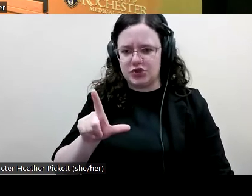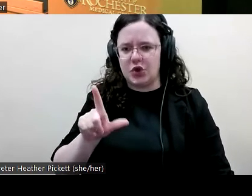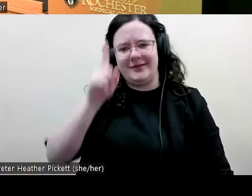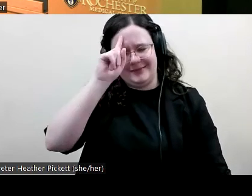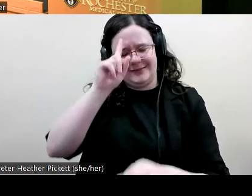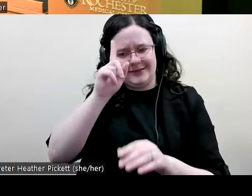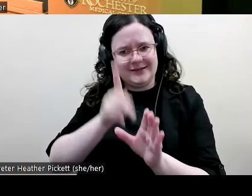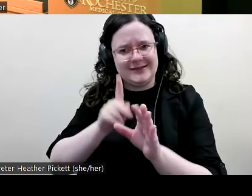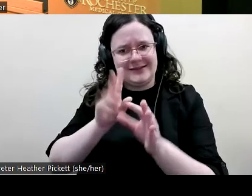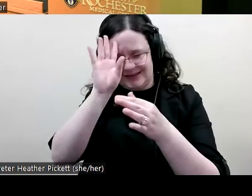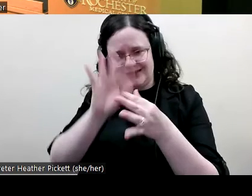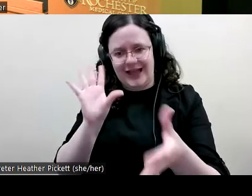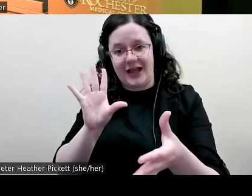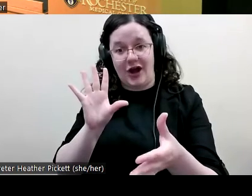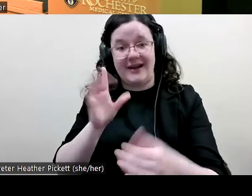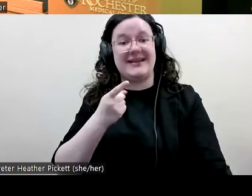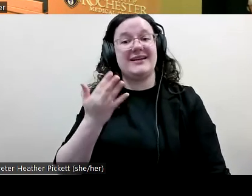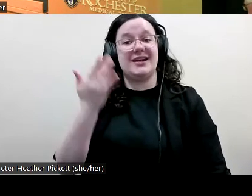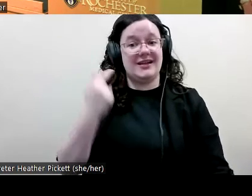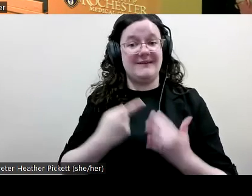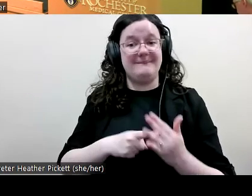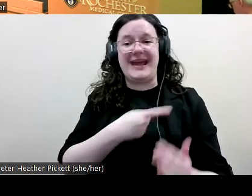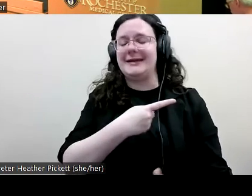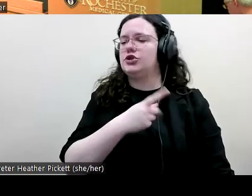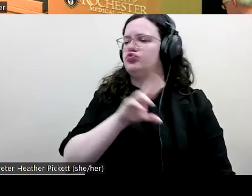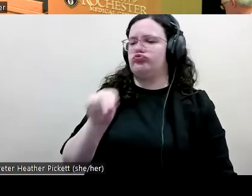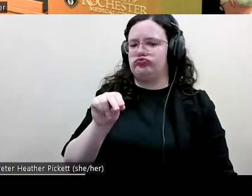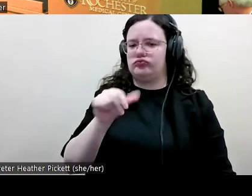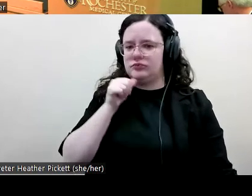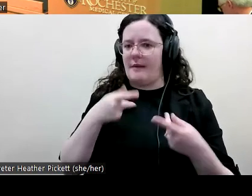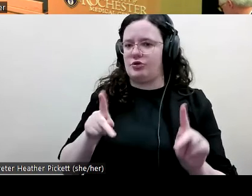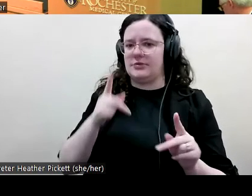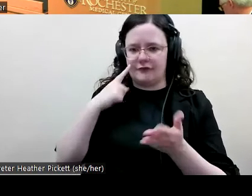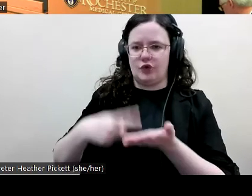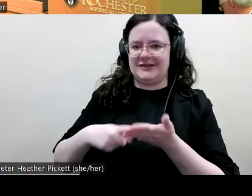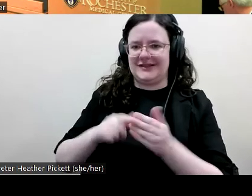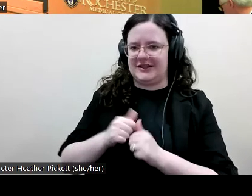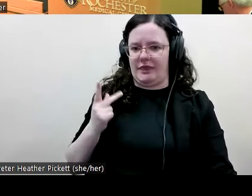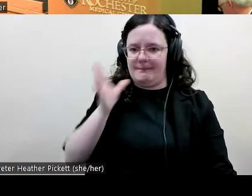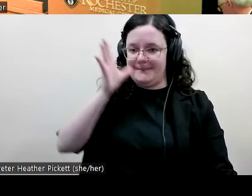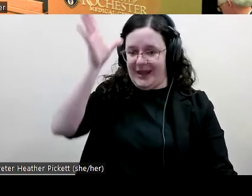not you know in the beginning give permission understandably but the uh social worker on staff